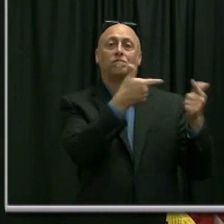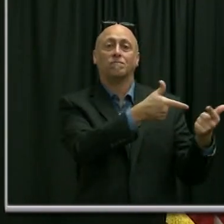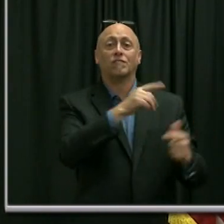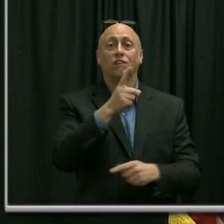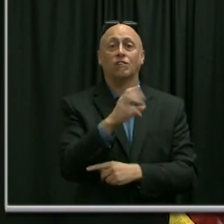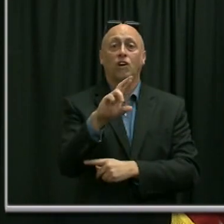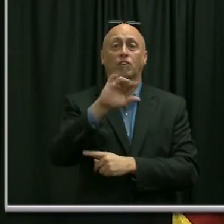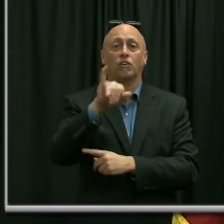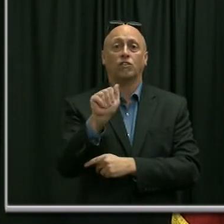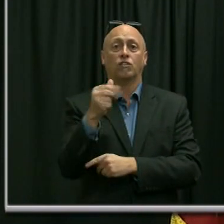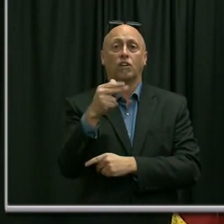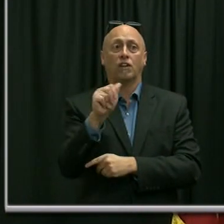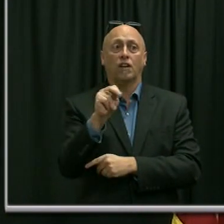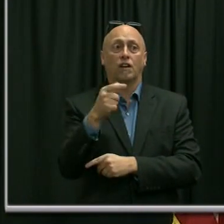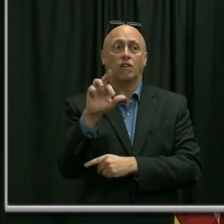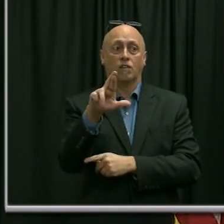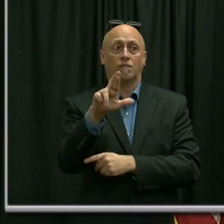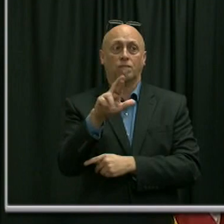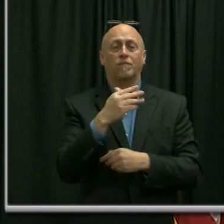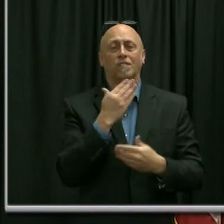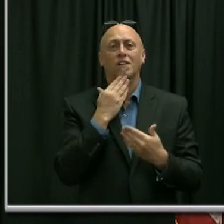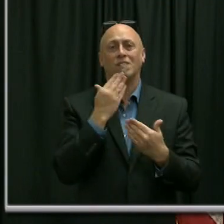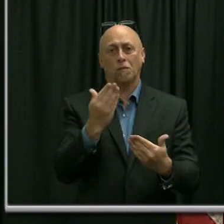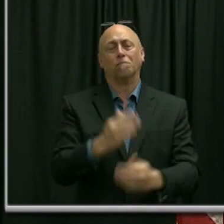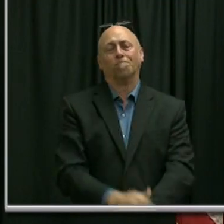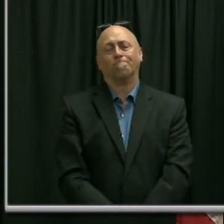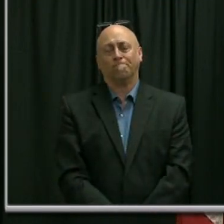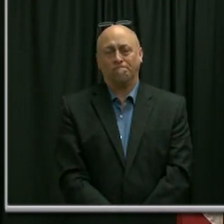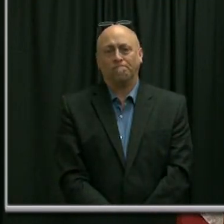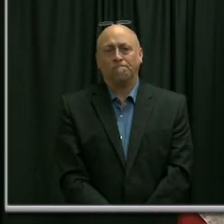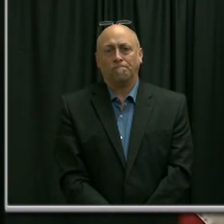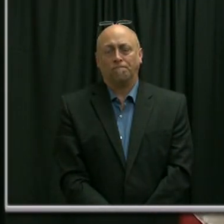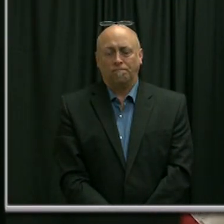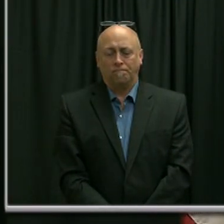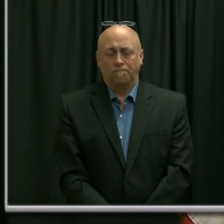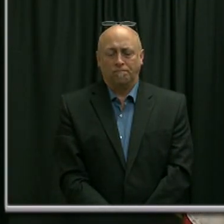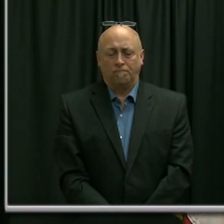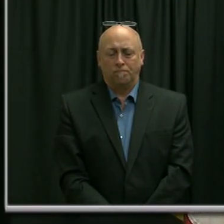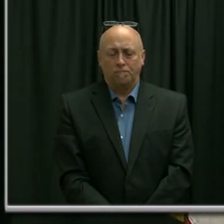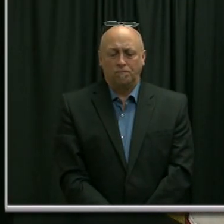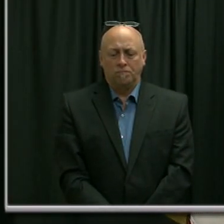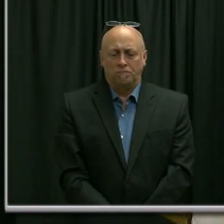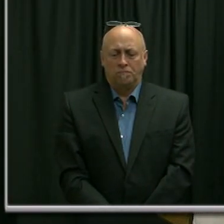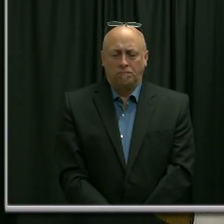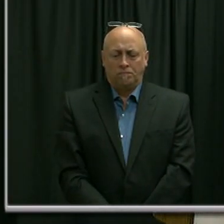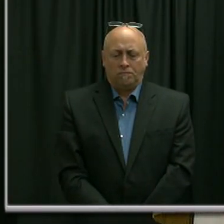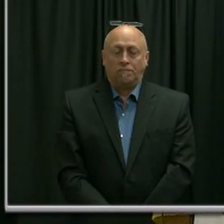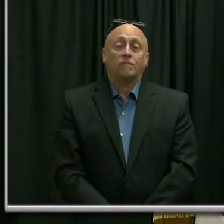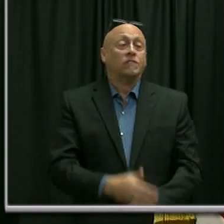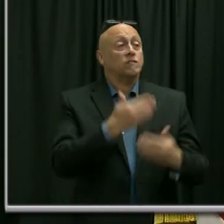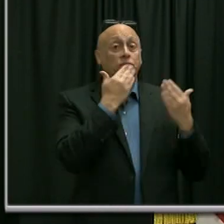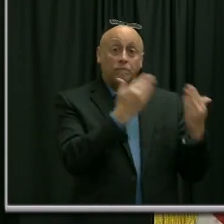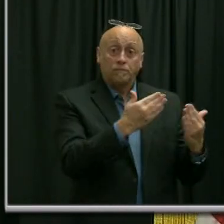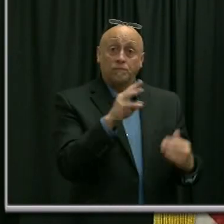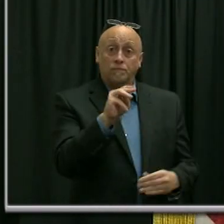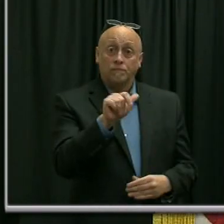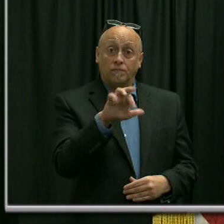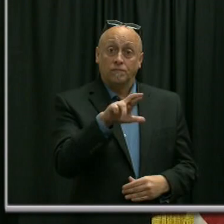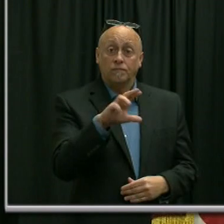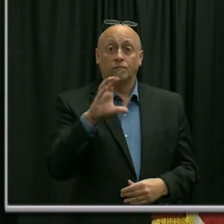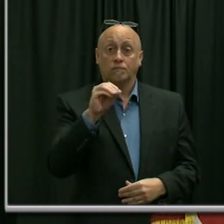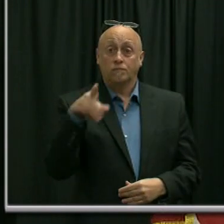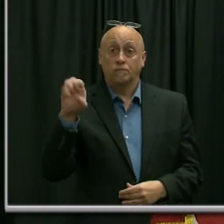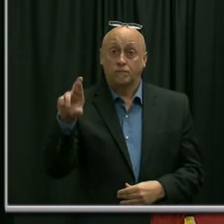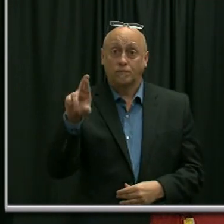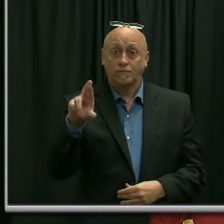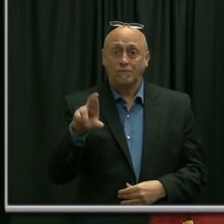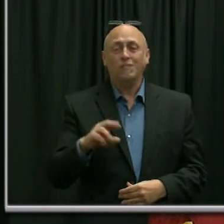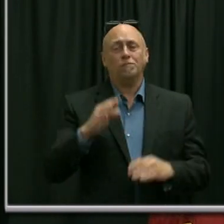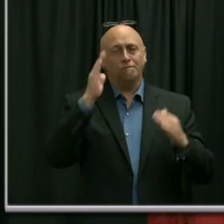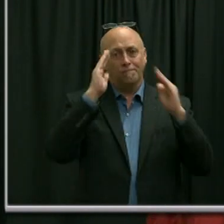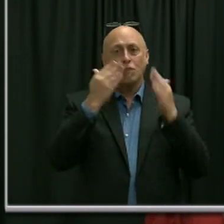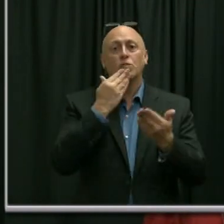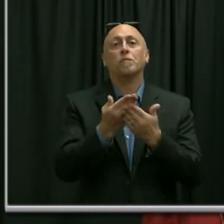WITH THAT DR DRE HANGER THANK